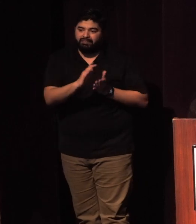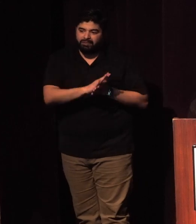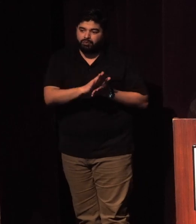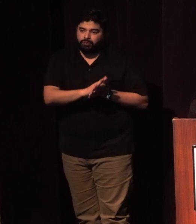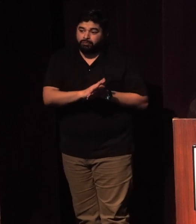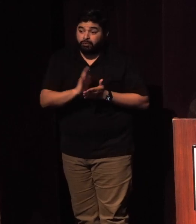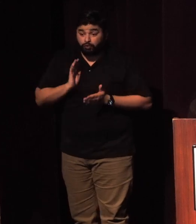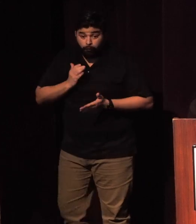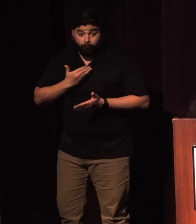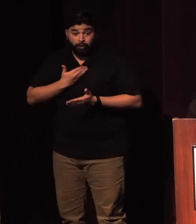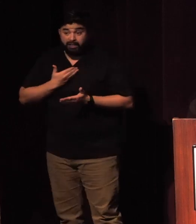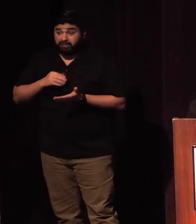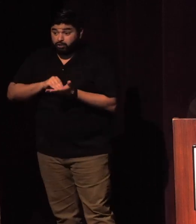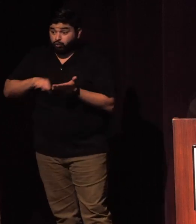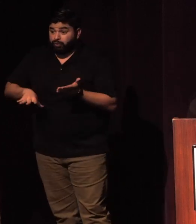the school.